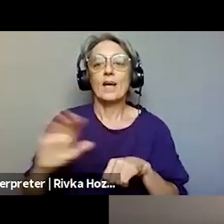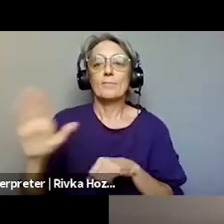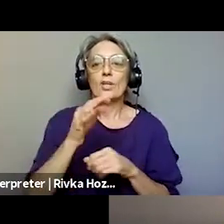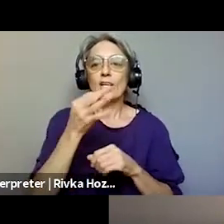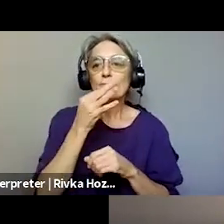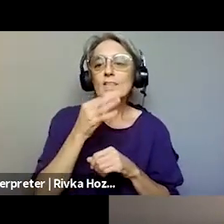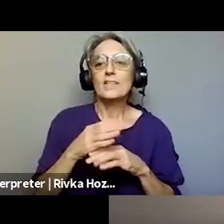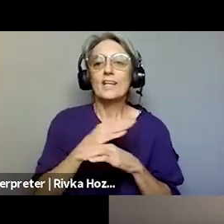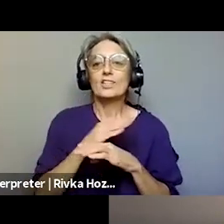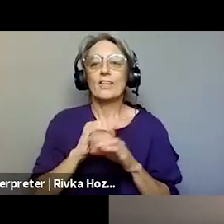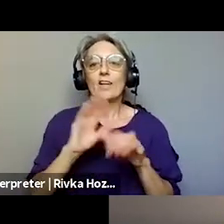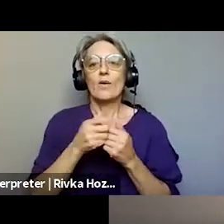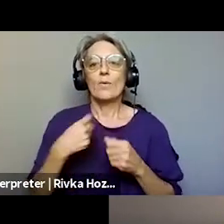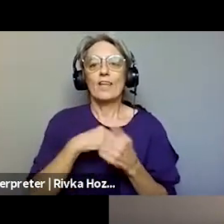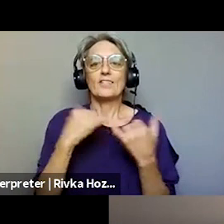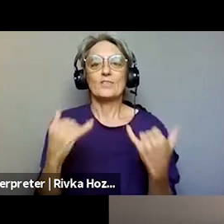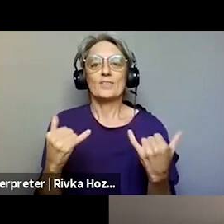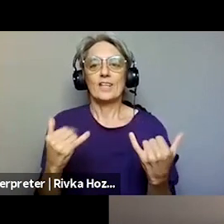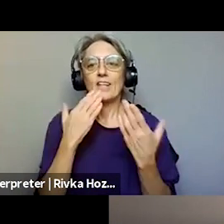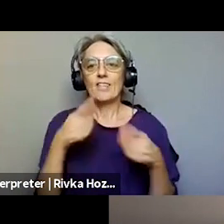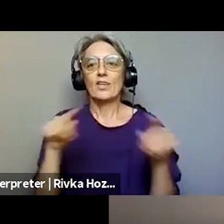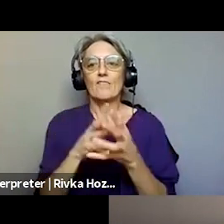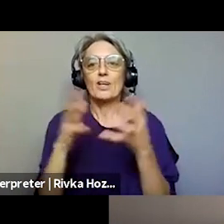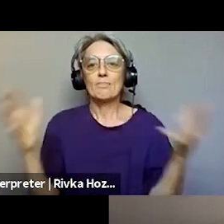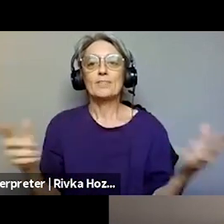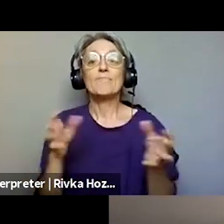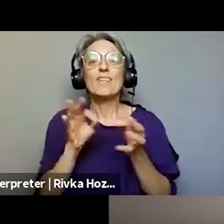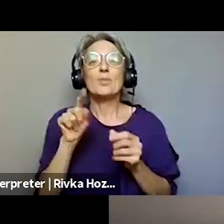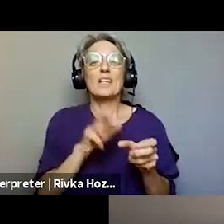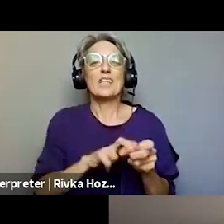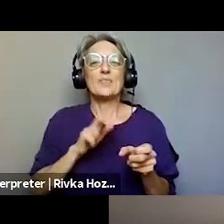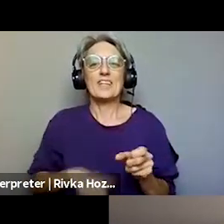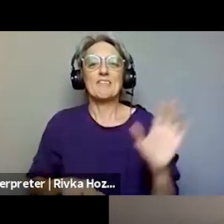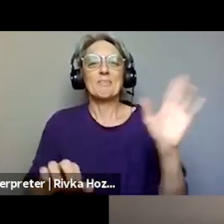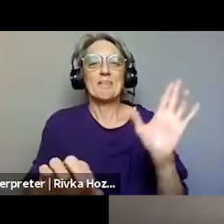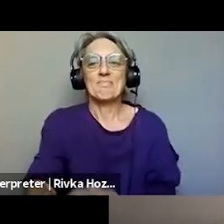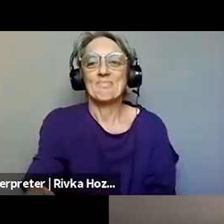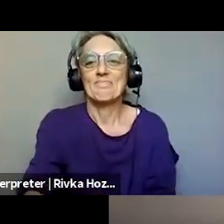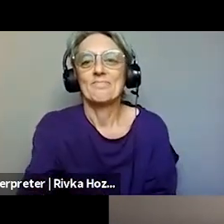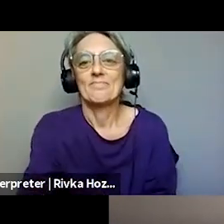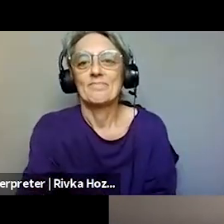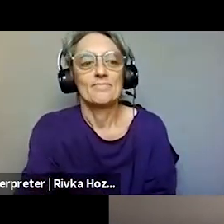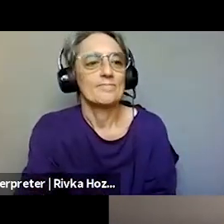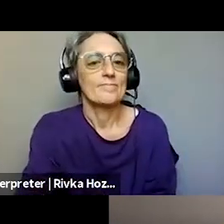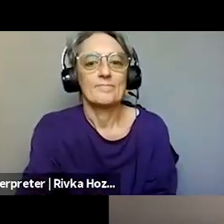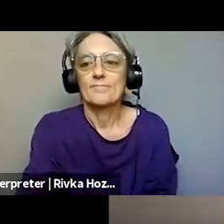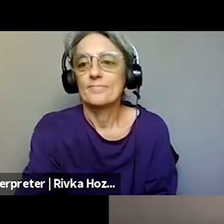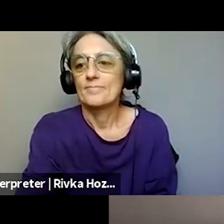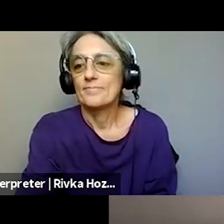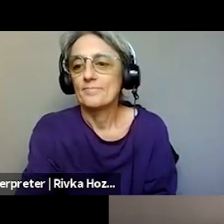sharing it all with us today so thank you very much. And I’ll turn it over to Sadie. Thank you.